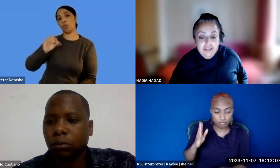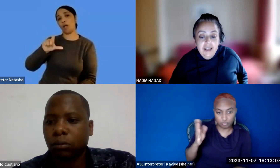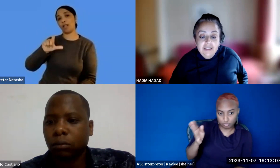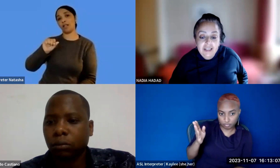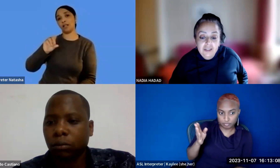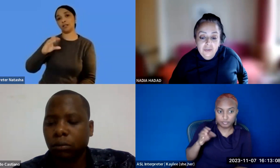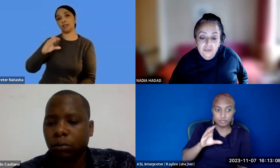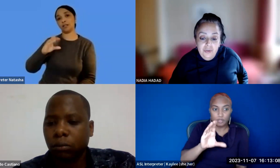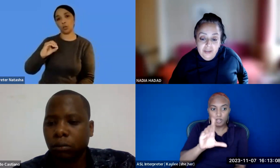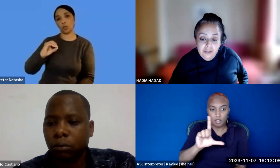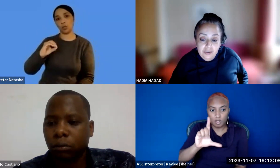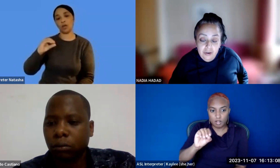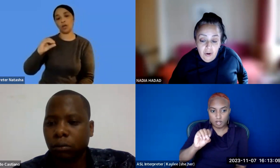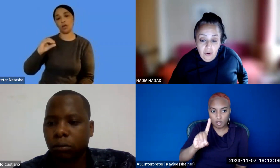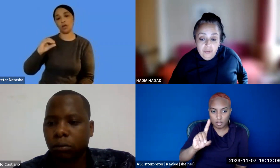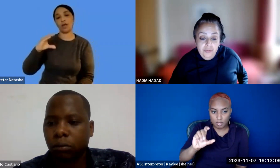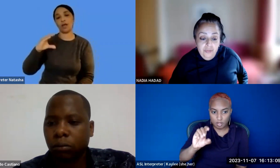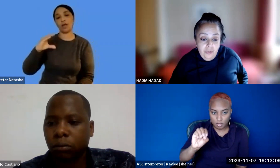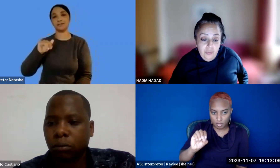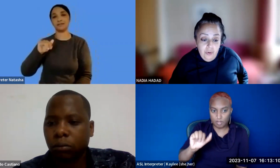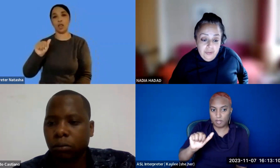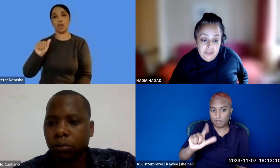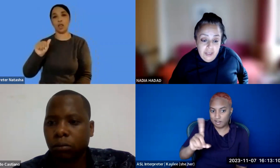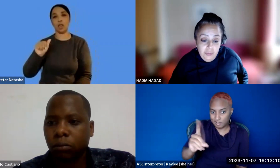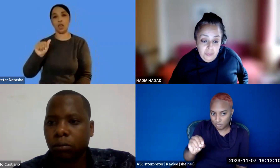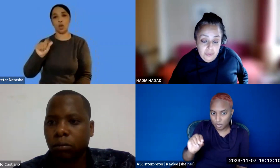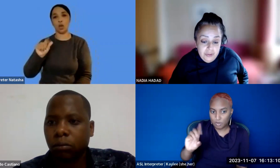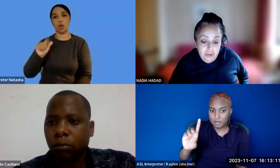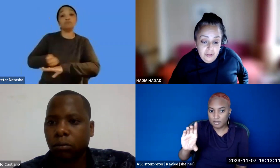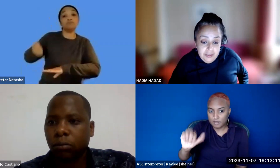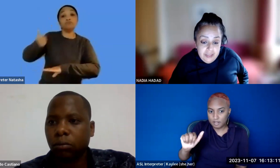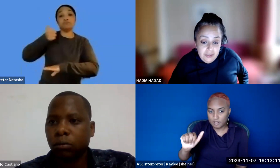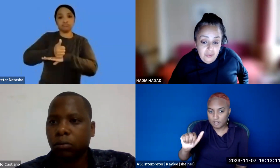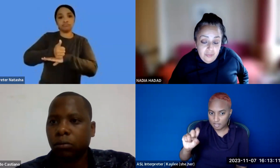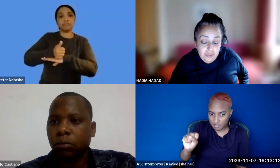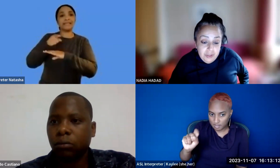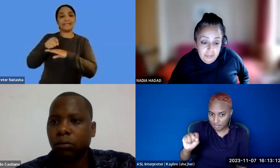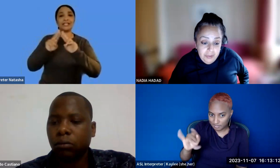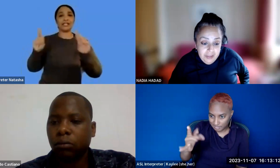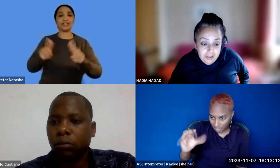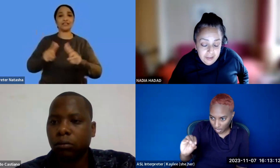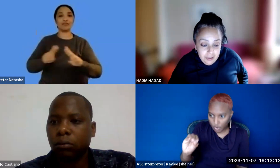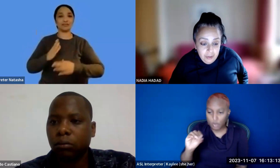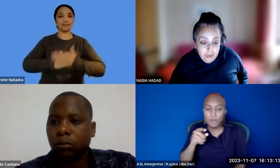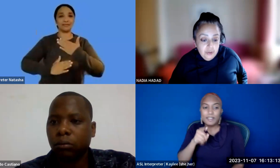He's the Executive Director of the Forum of Disabled Persons Organisation of Mozambique.